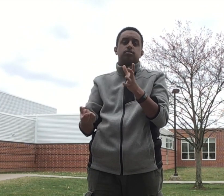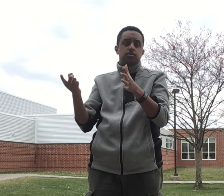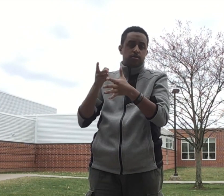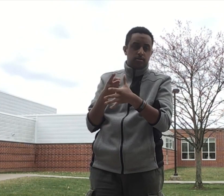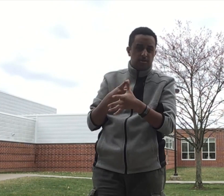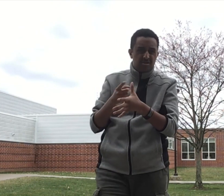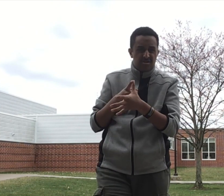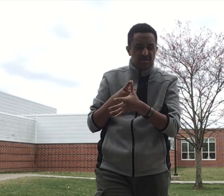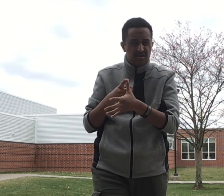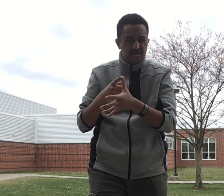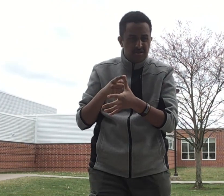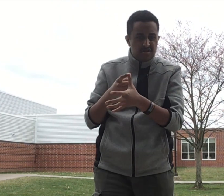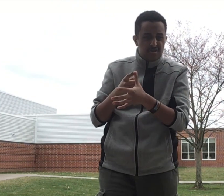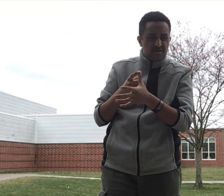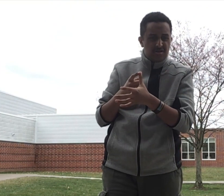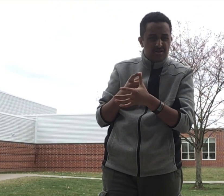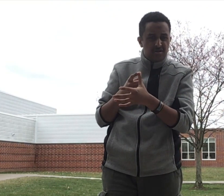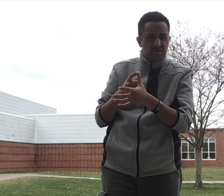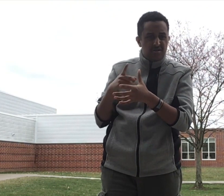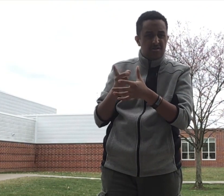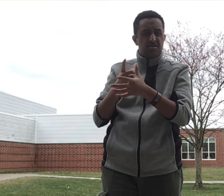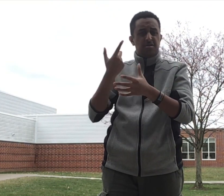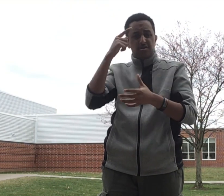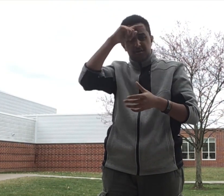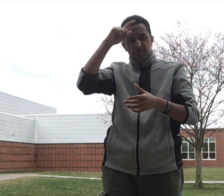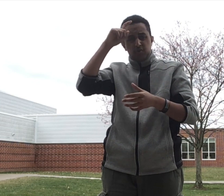They were all upset from over 128 years of having a hearing president.